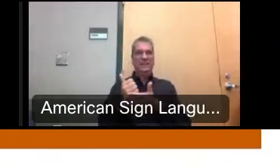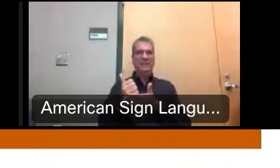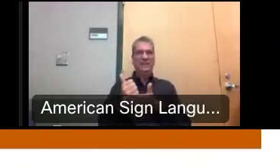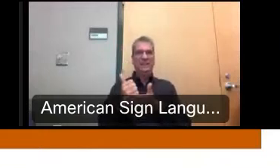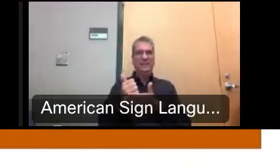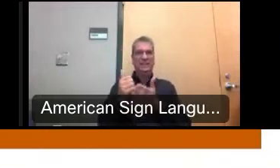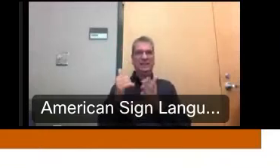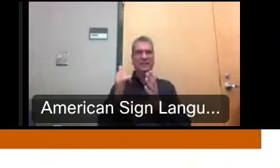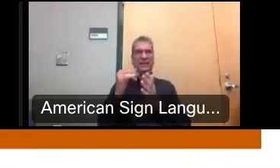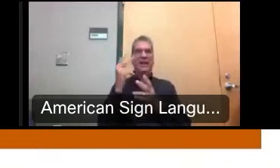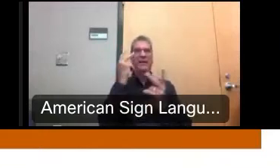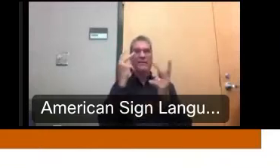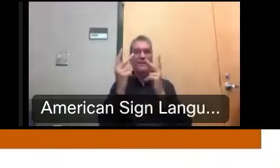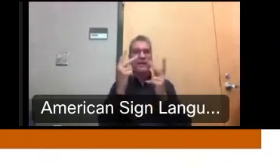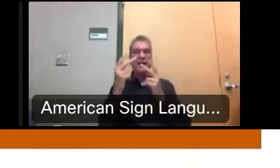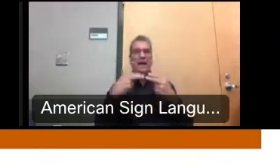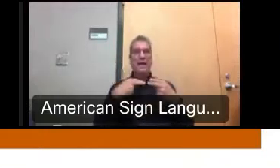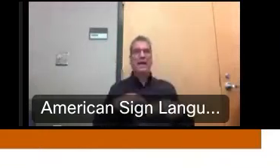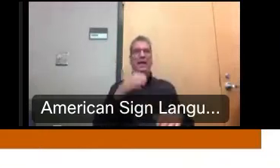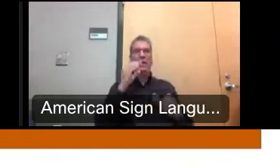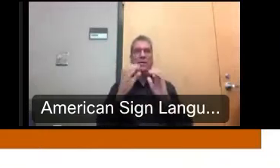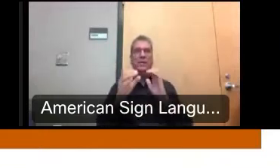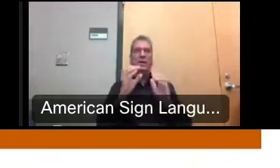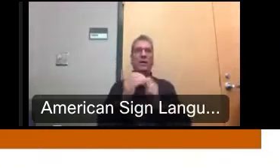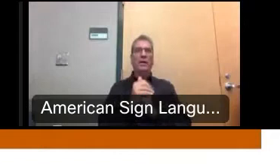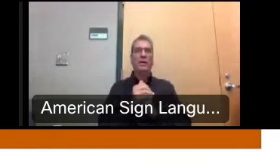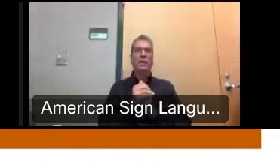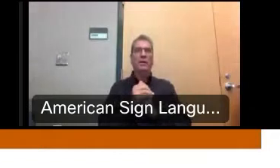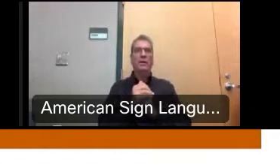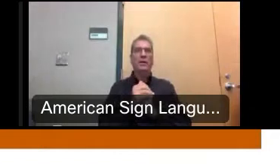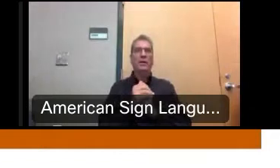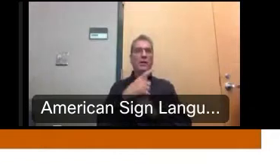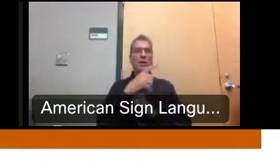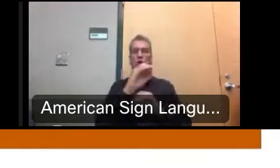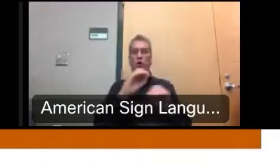what she does like visuals in health communication. There are almost no colors that we do not